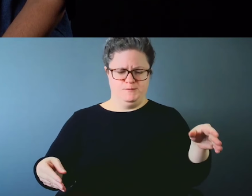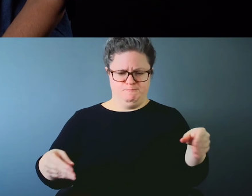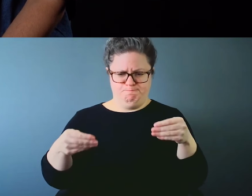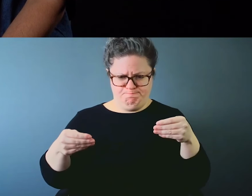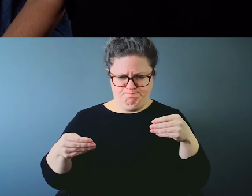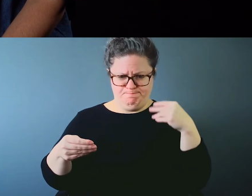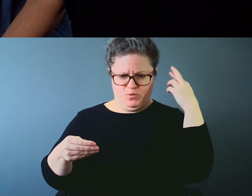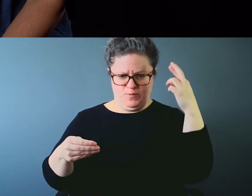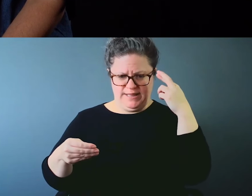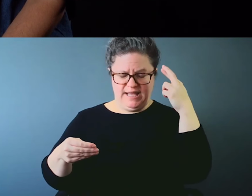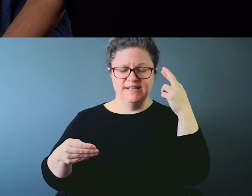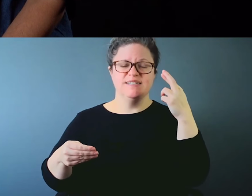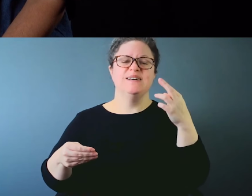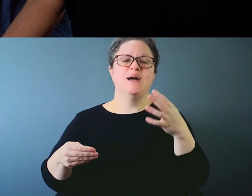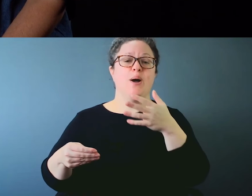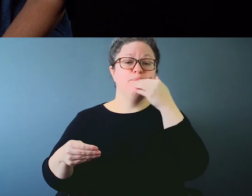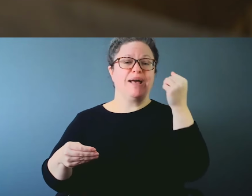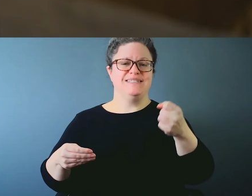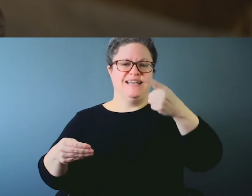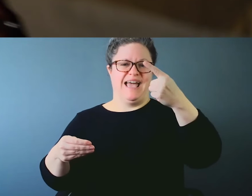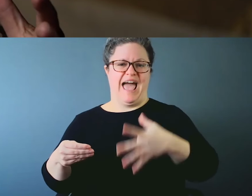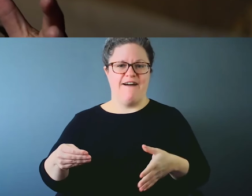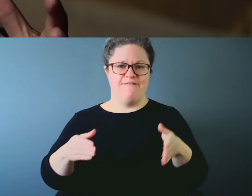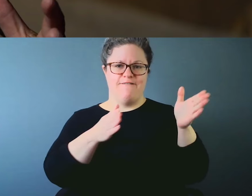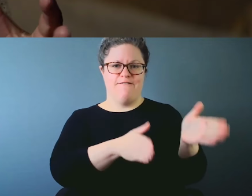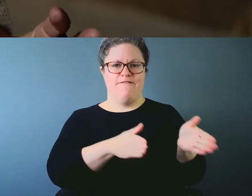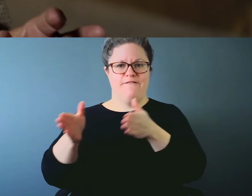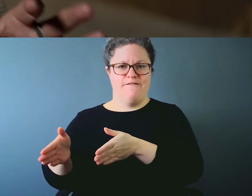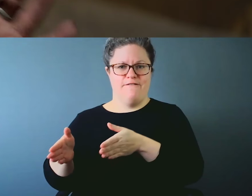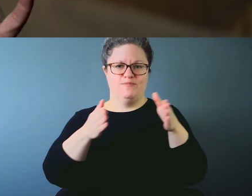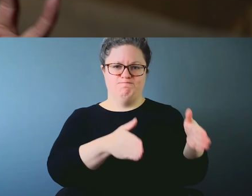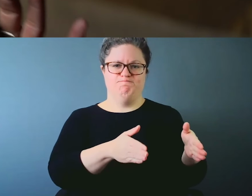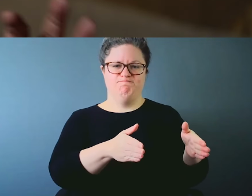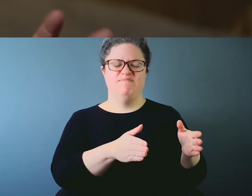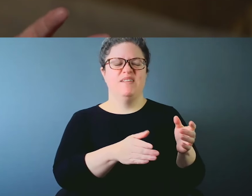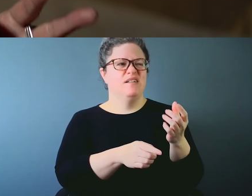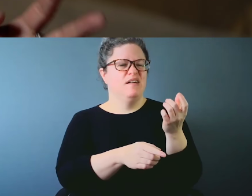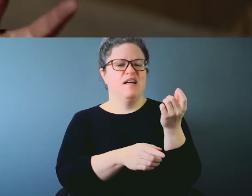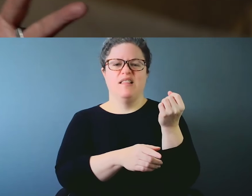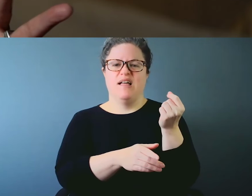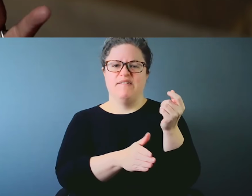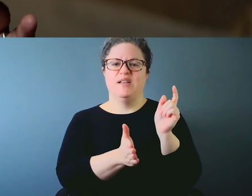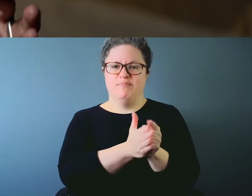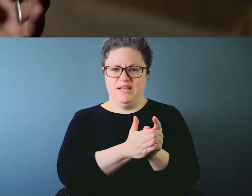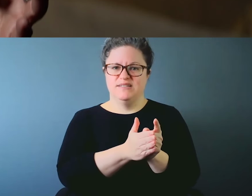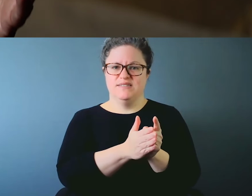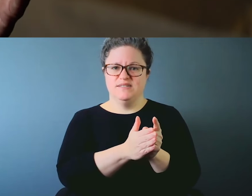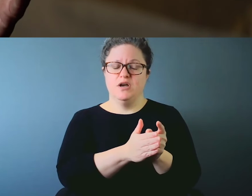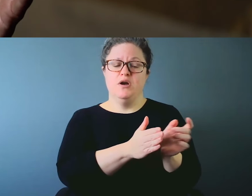way to do it was to split it in two. The first half of the play, which ran for about 11 minutes,